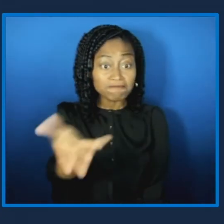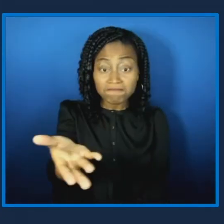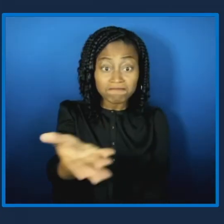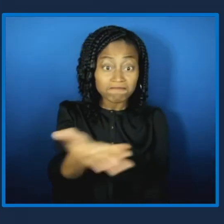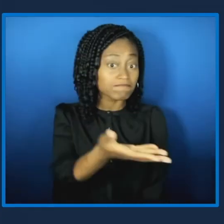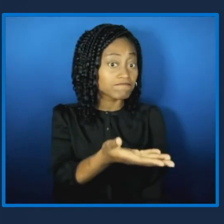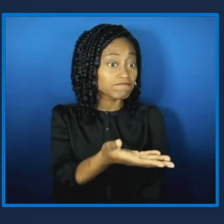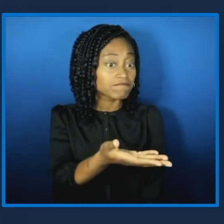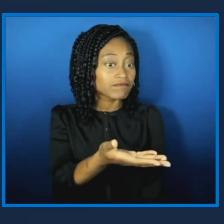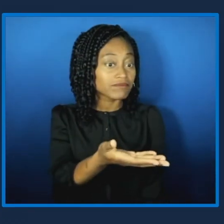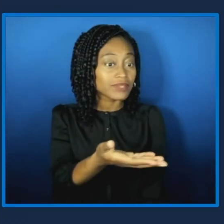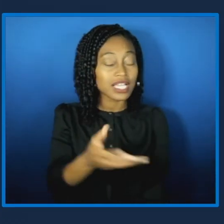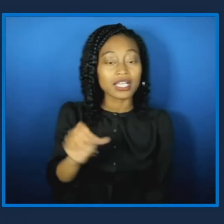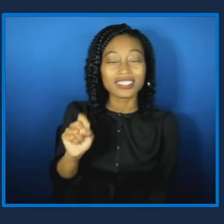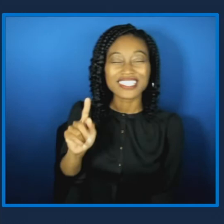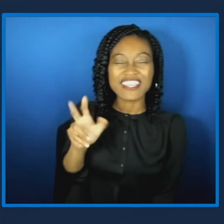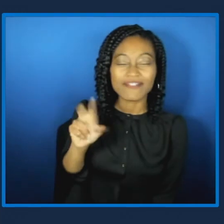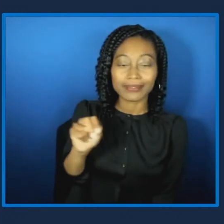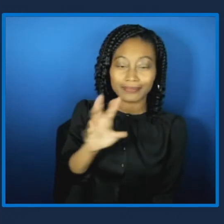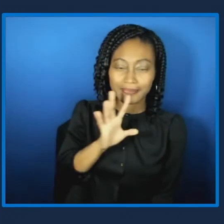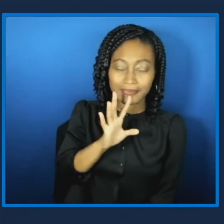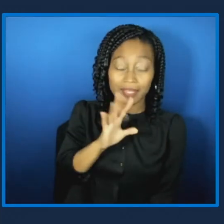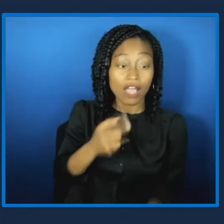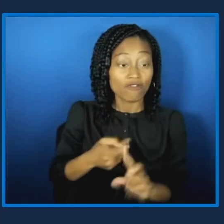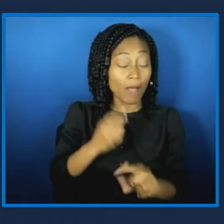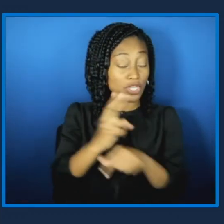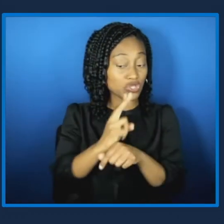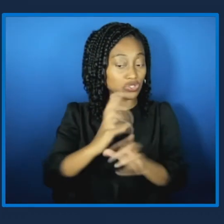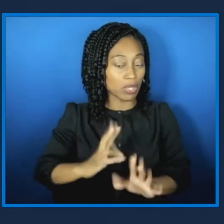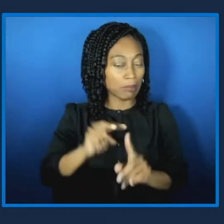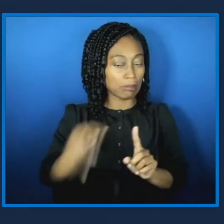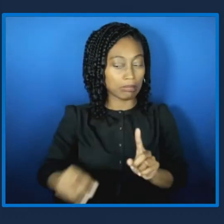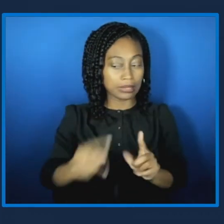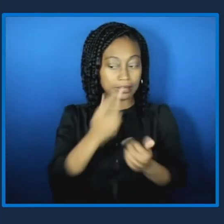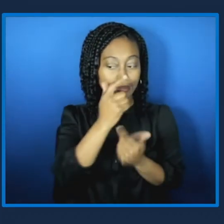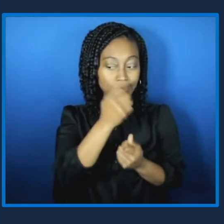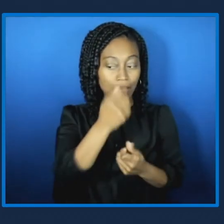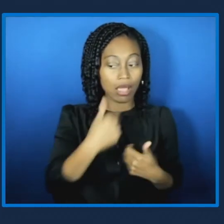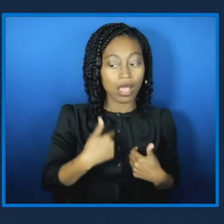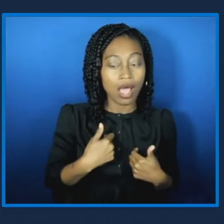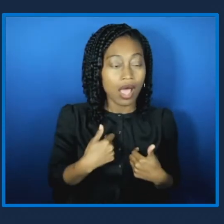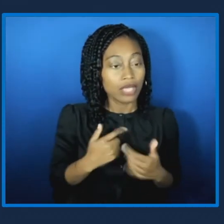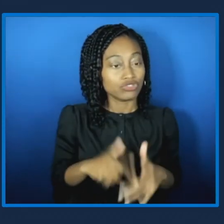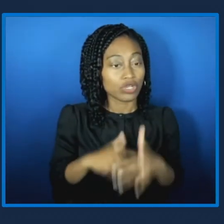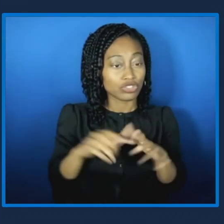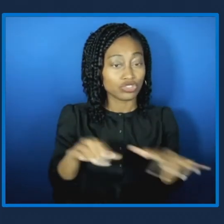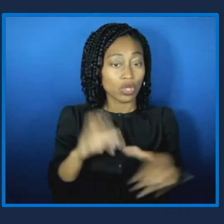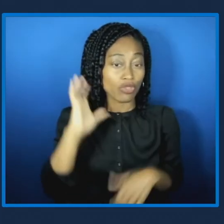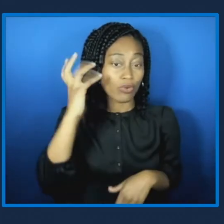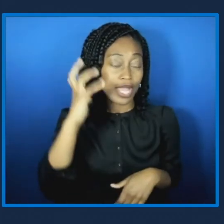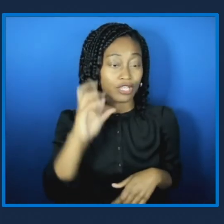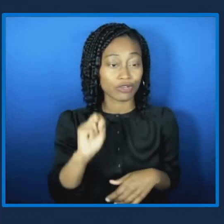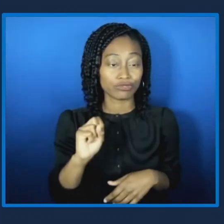I would say from a user perspective, it's interesting because when I started doing my radio shows, we were back in 2007 at that time,